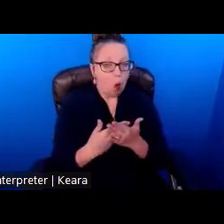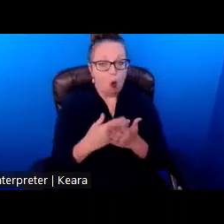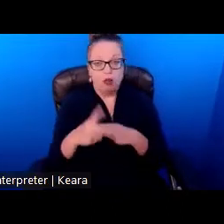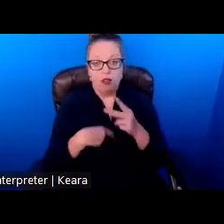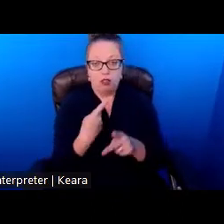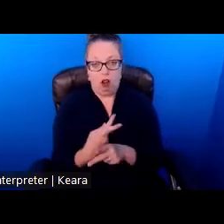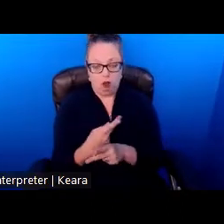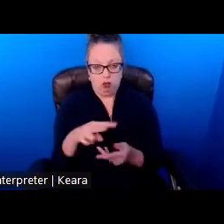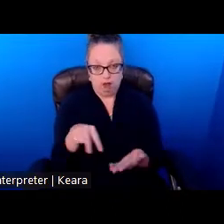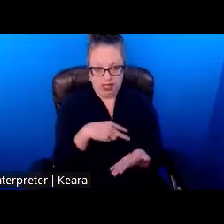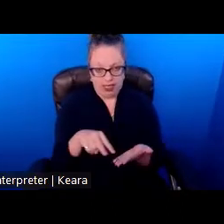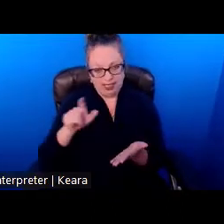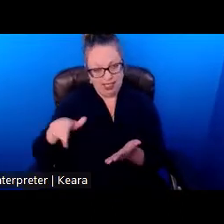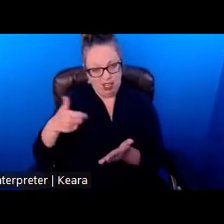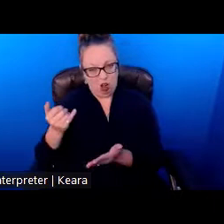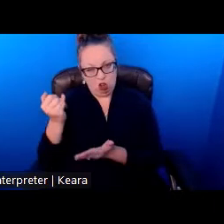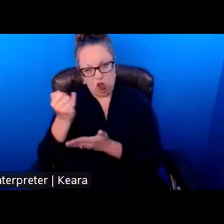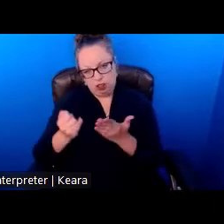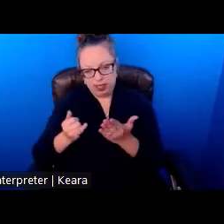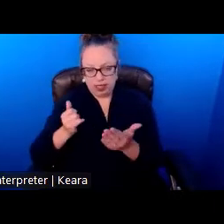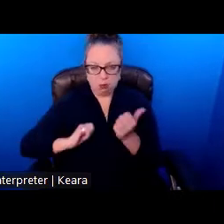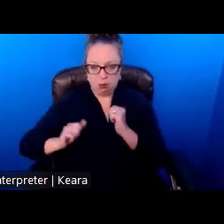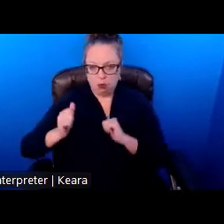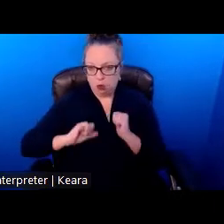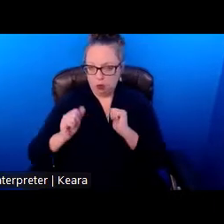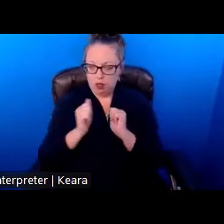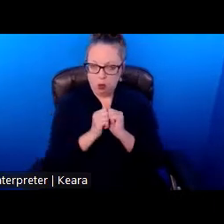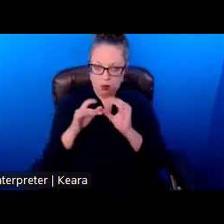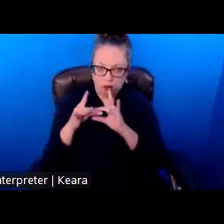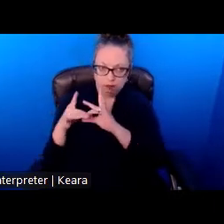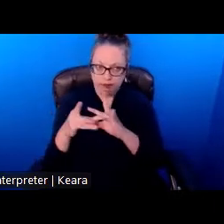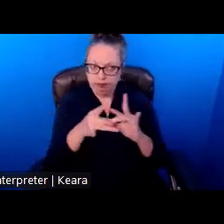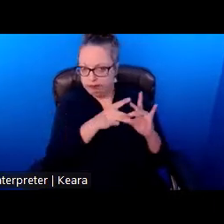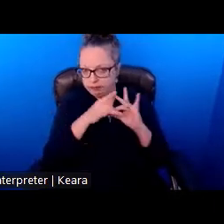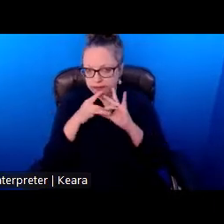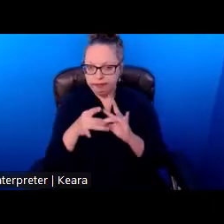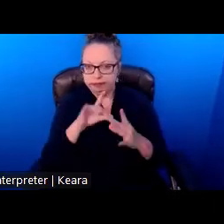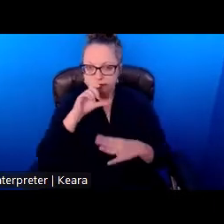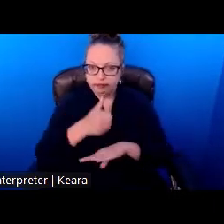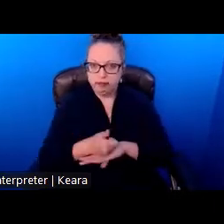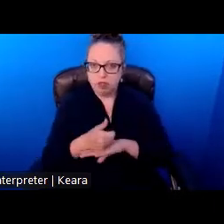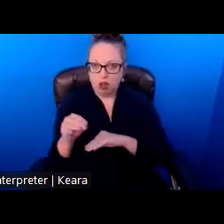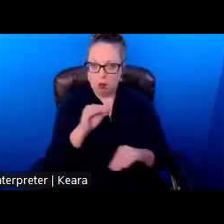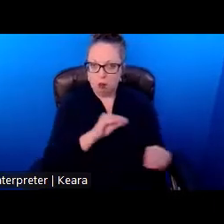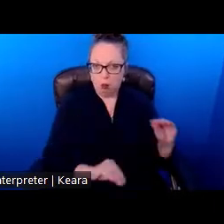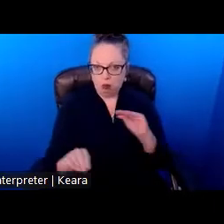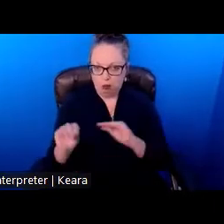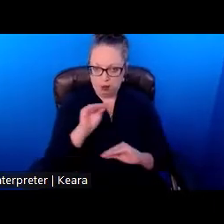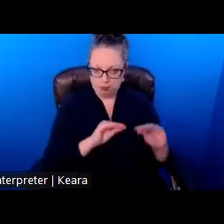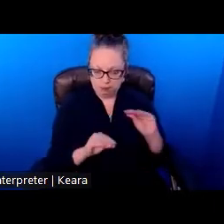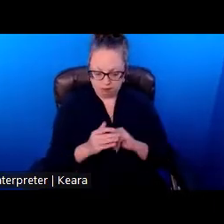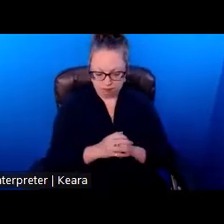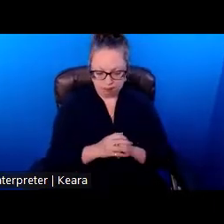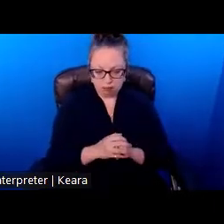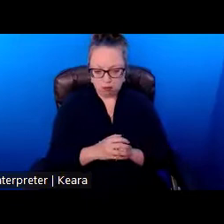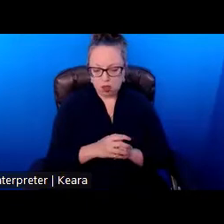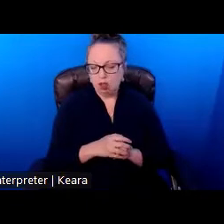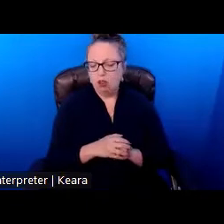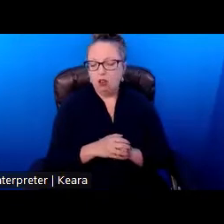artistic performance with coordinated movement.